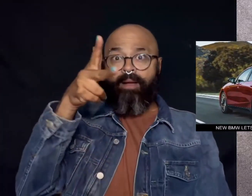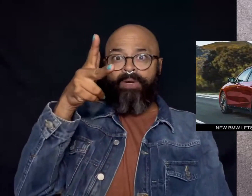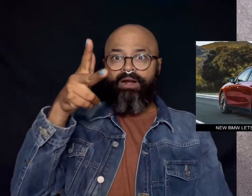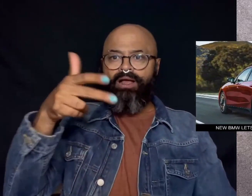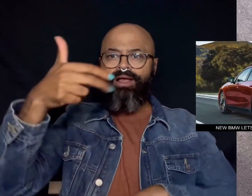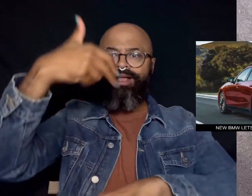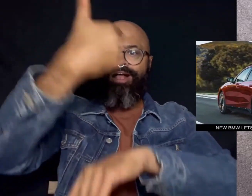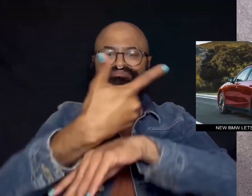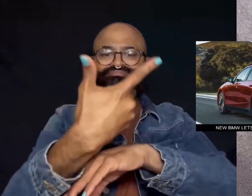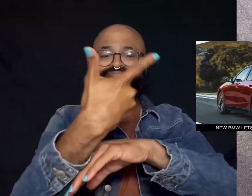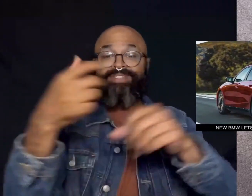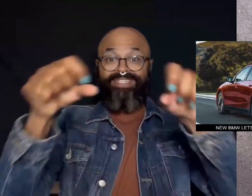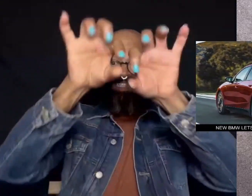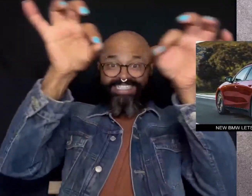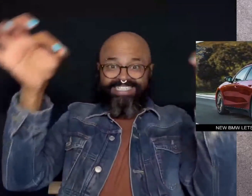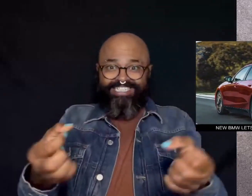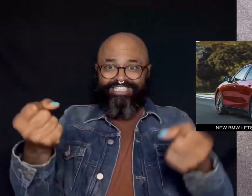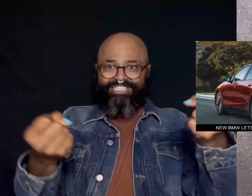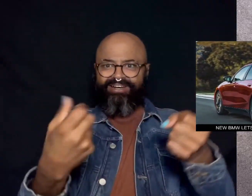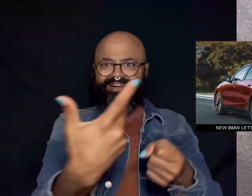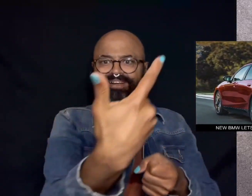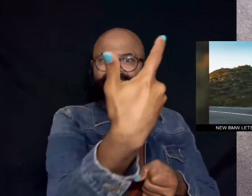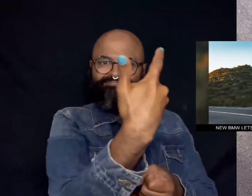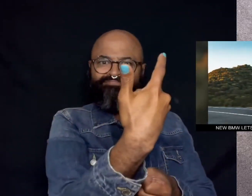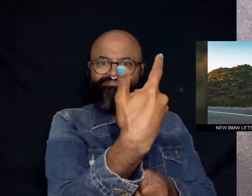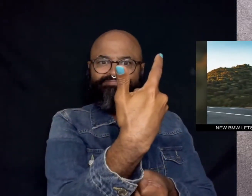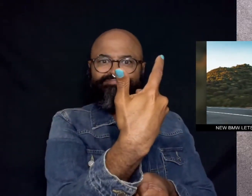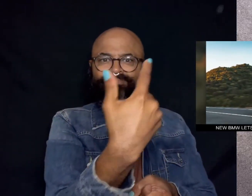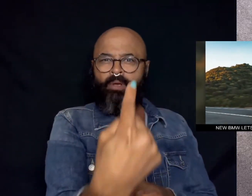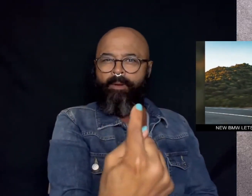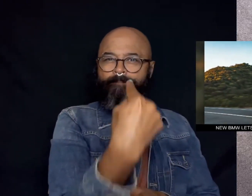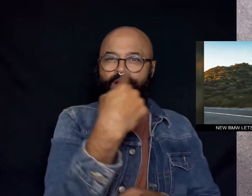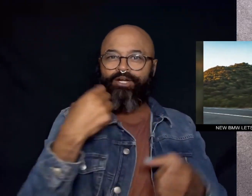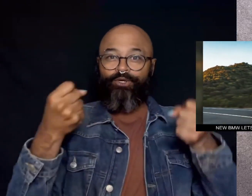The system relies on a camera mounted behind the steering wheel, pointed at the driver.